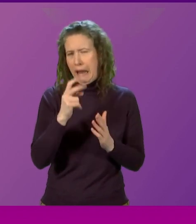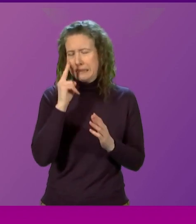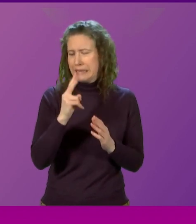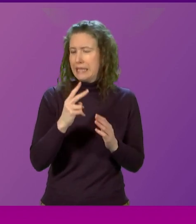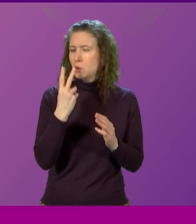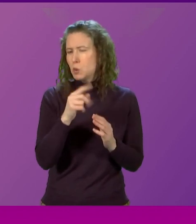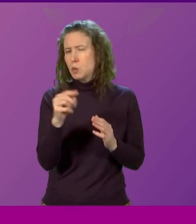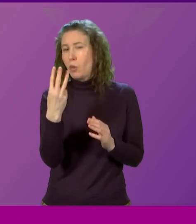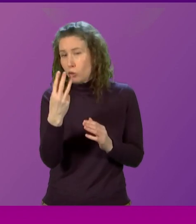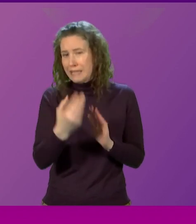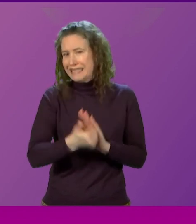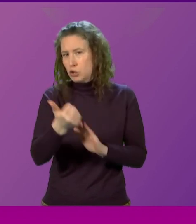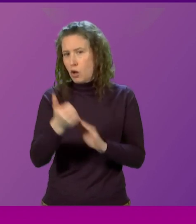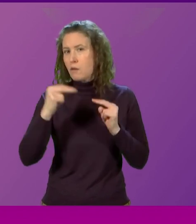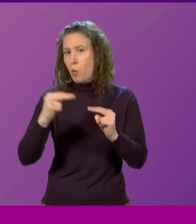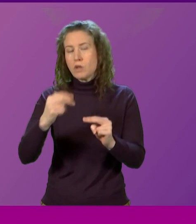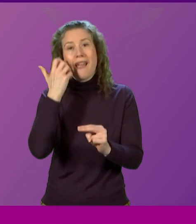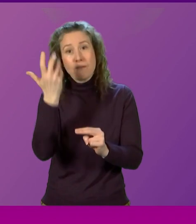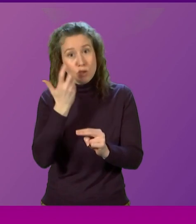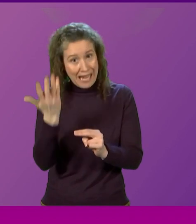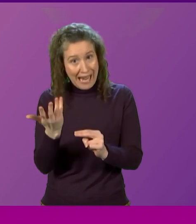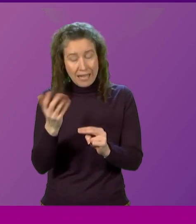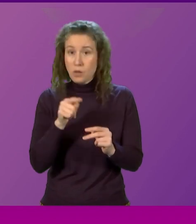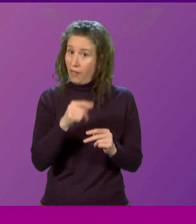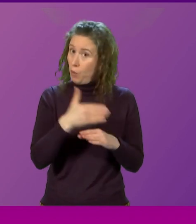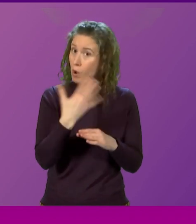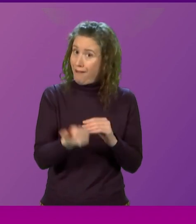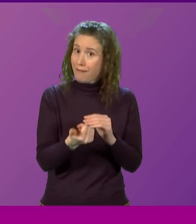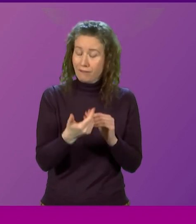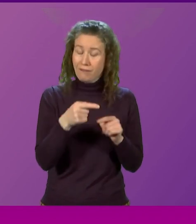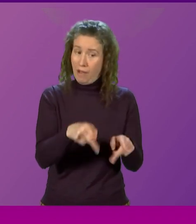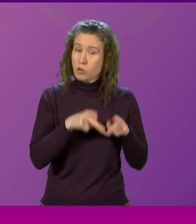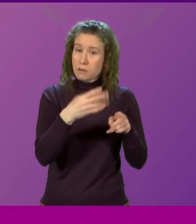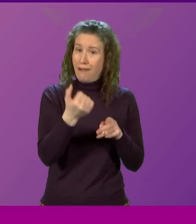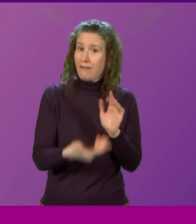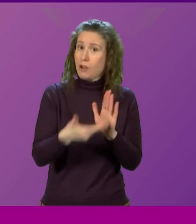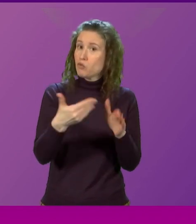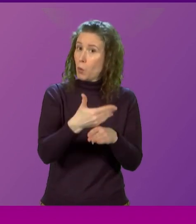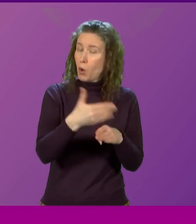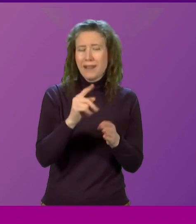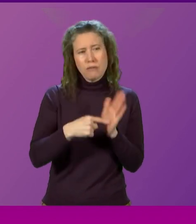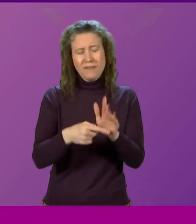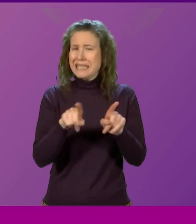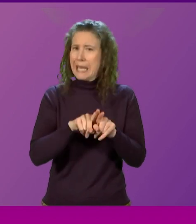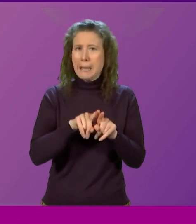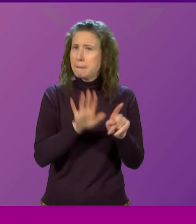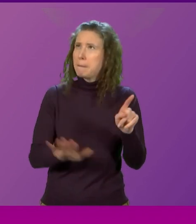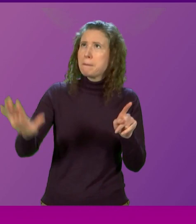The intensive work that is under way at that hospital reflects some of the work that is under way across Scotland.